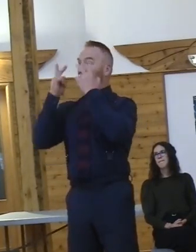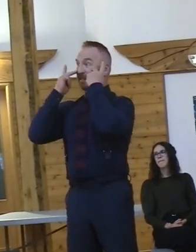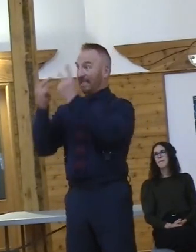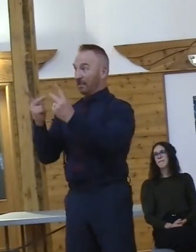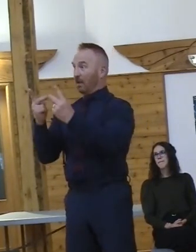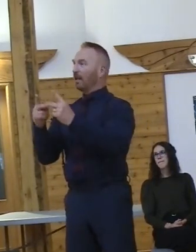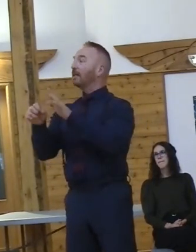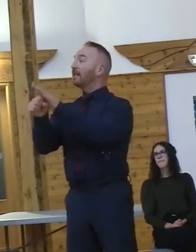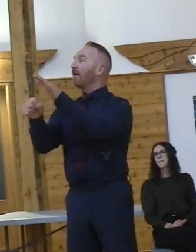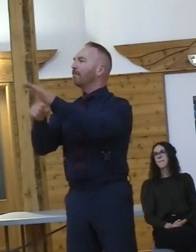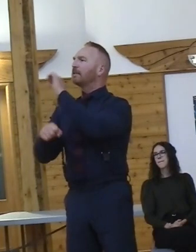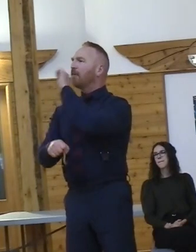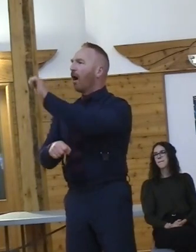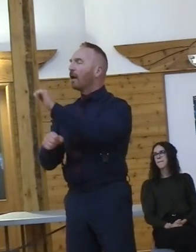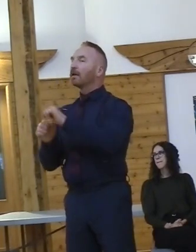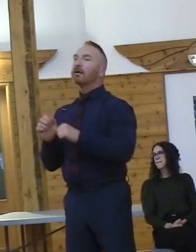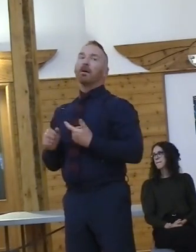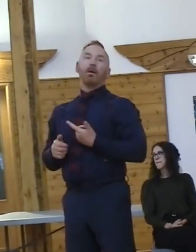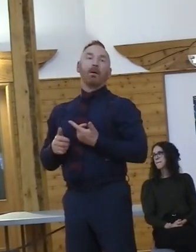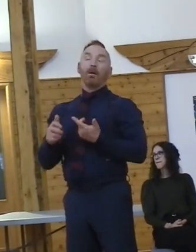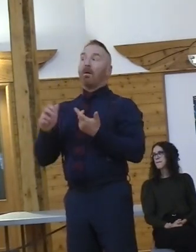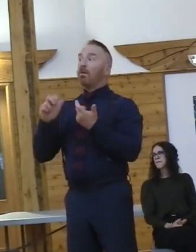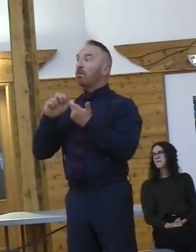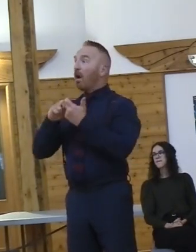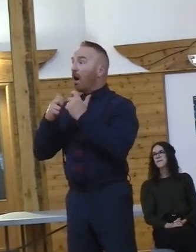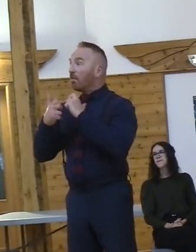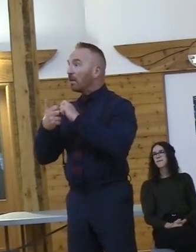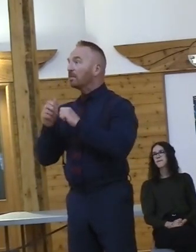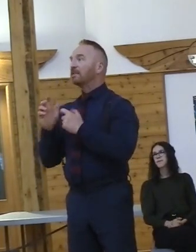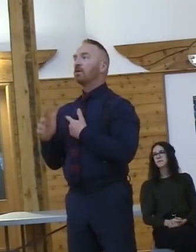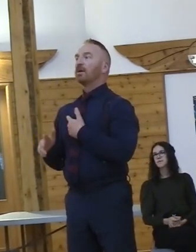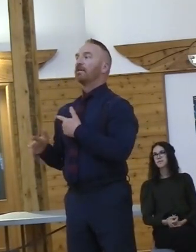We have so many similar problems in this so-called US.